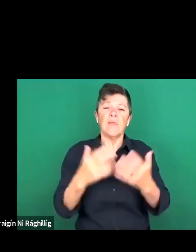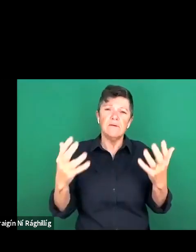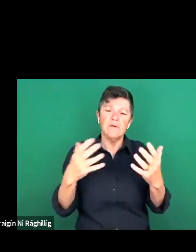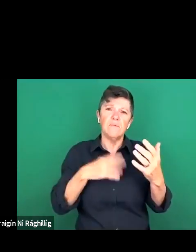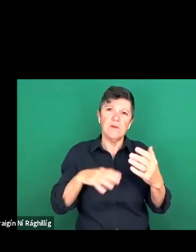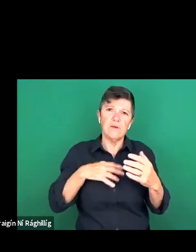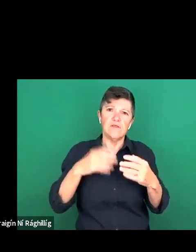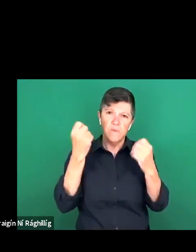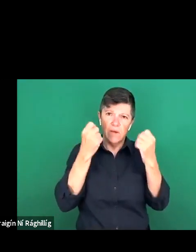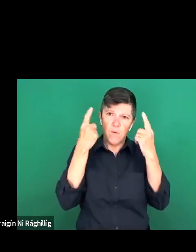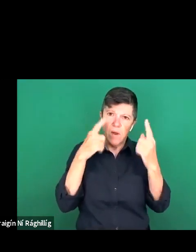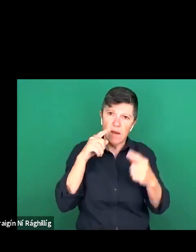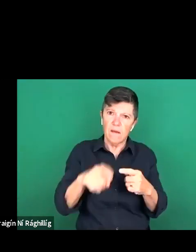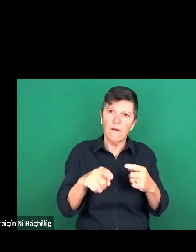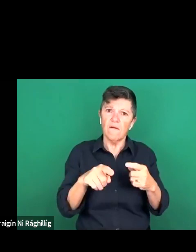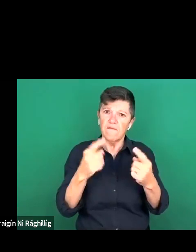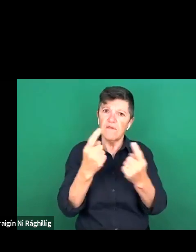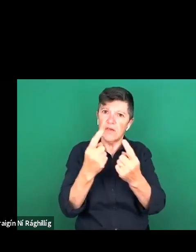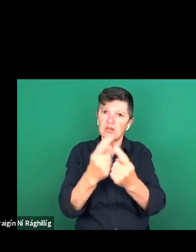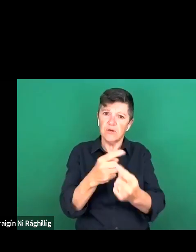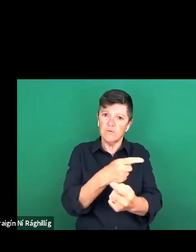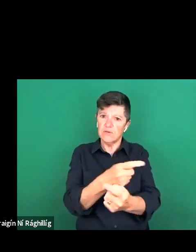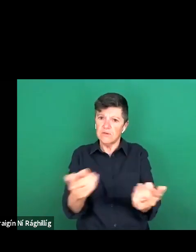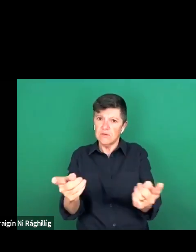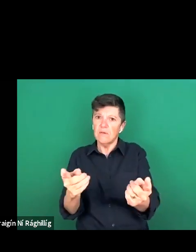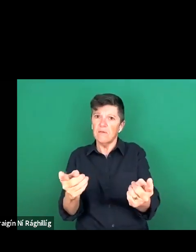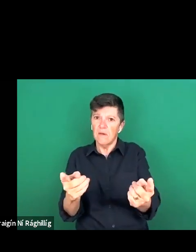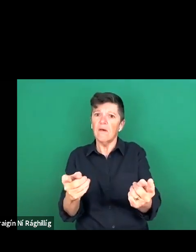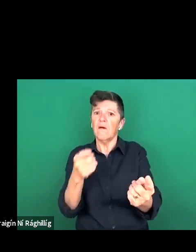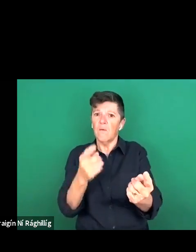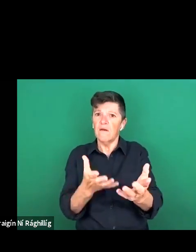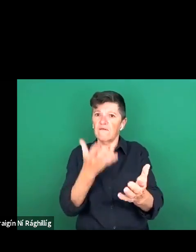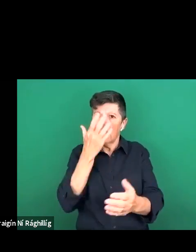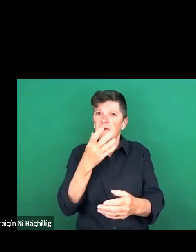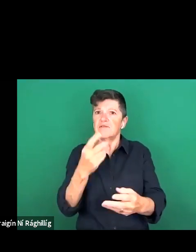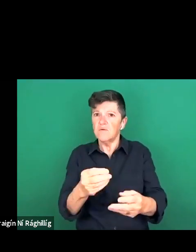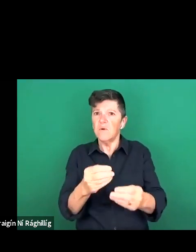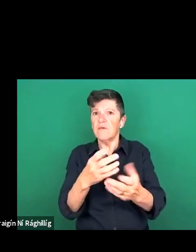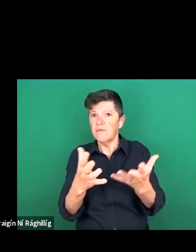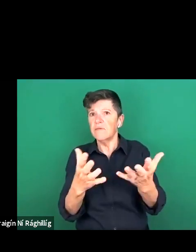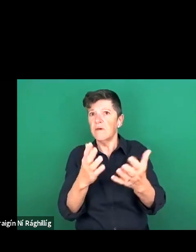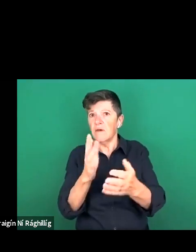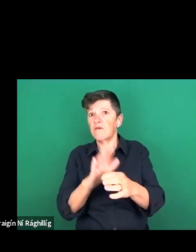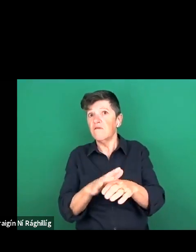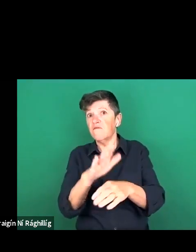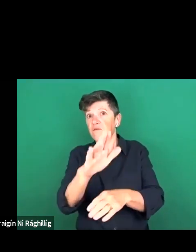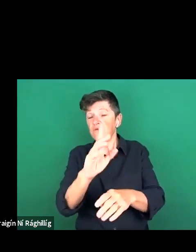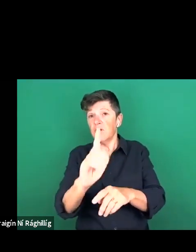a long time the effects were not as obvious to us